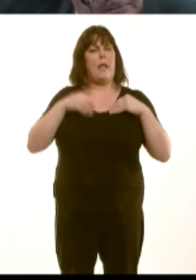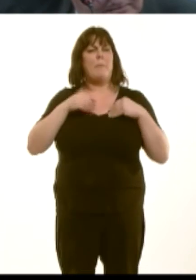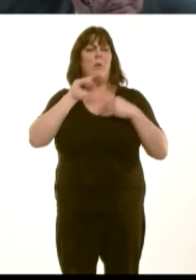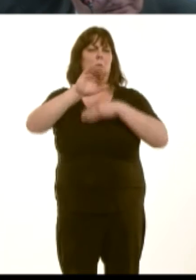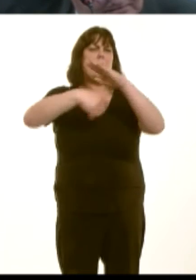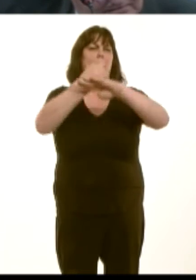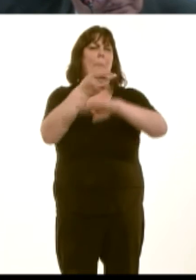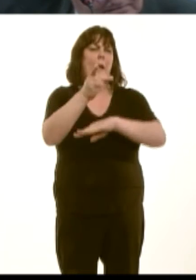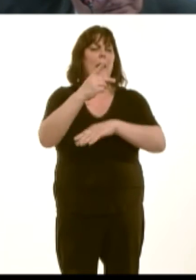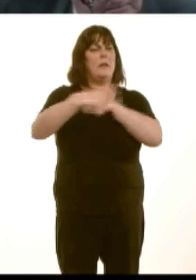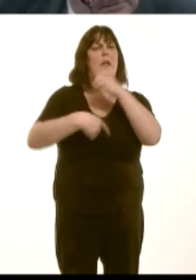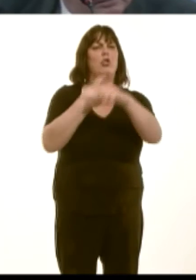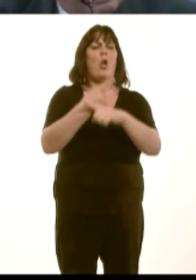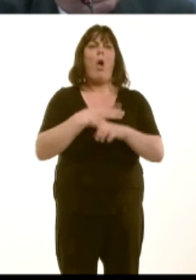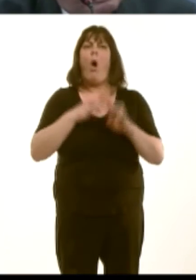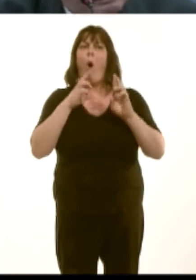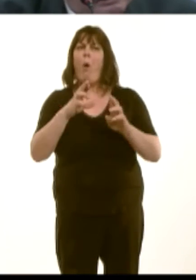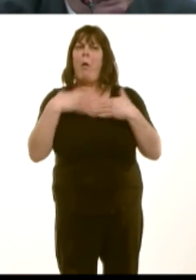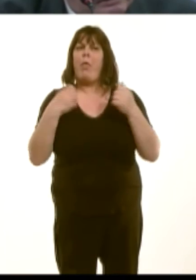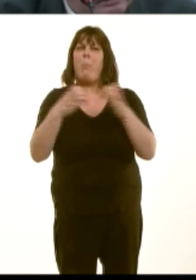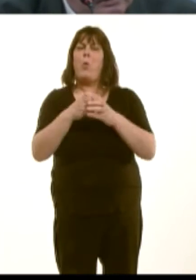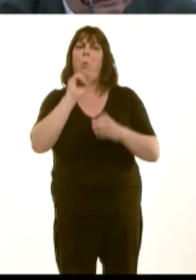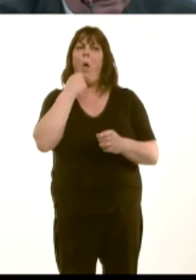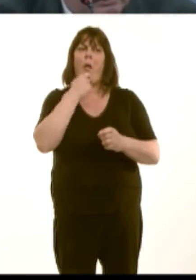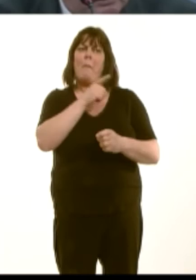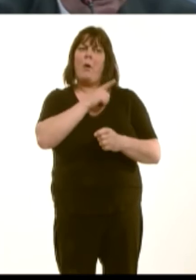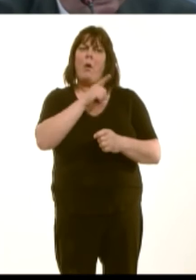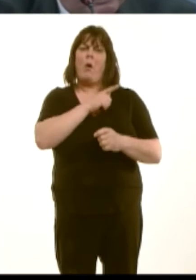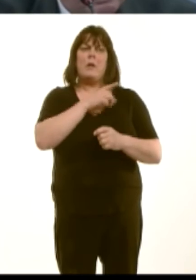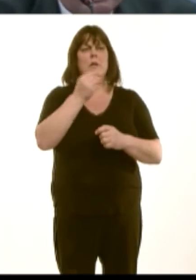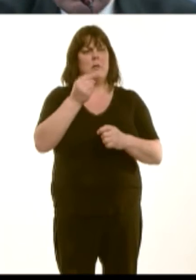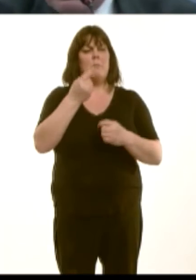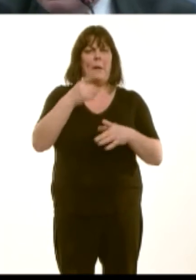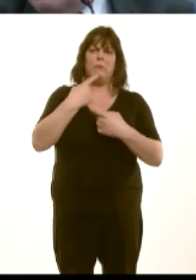I hope the health board are listening, because, certainly, thatís not the timeline that people have been given in other areas.